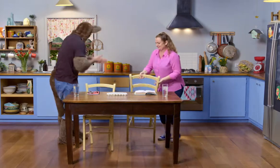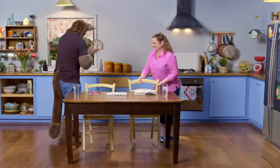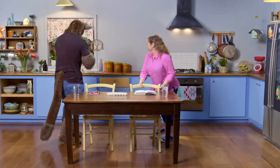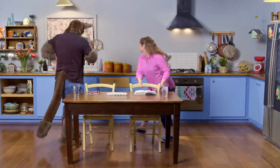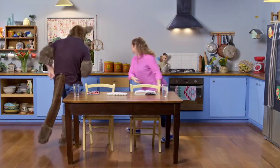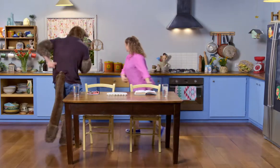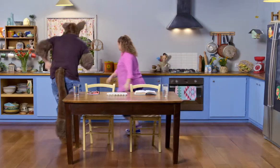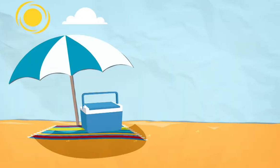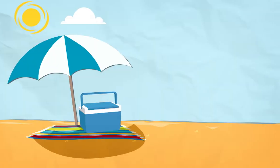Ha, ha.